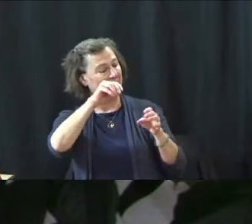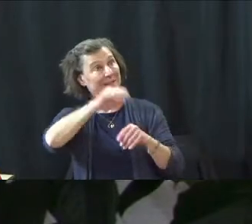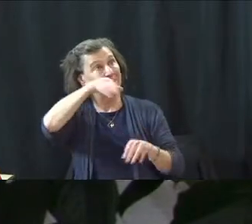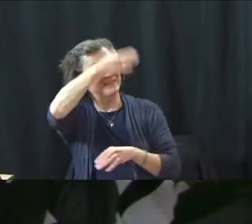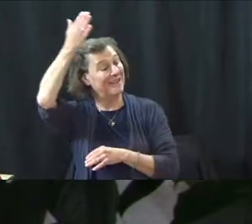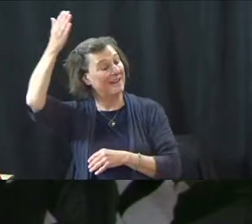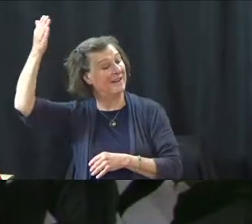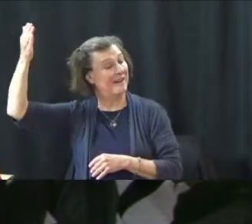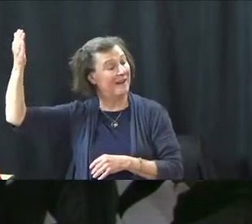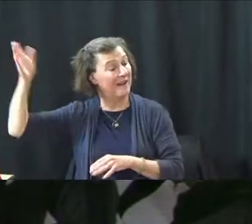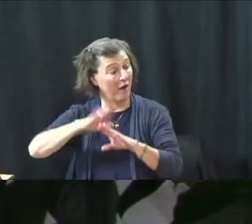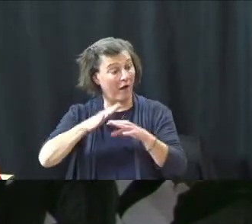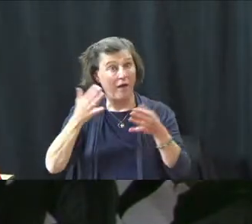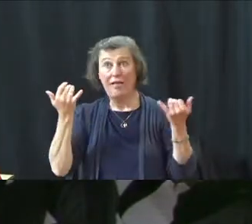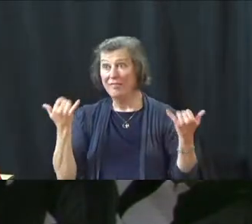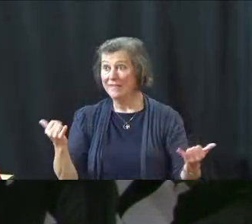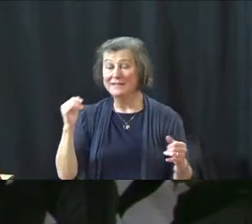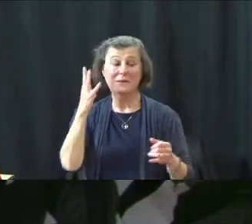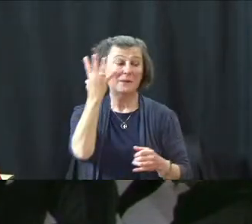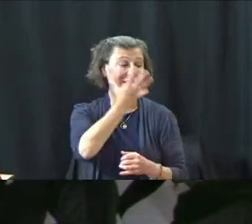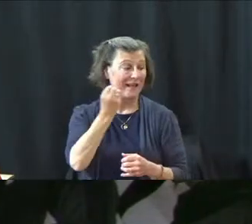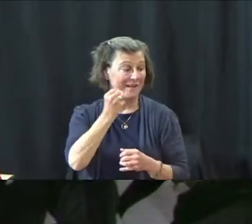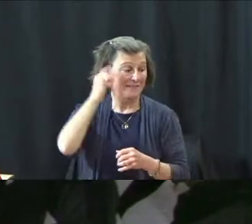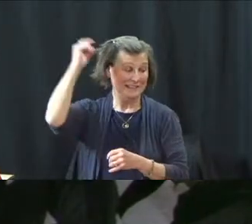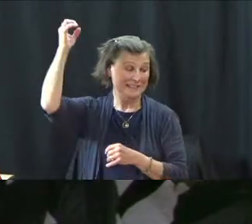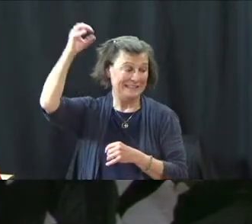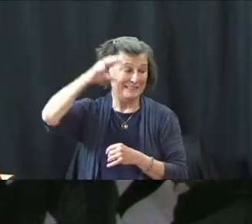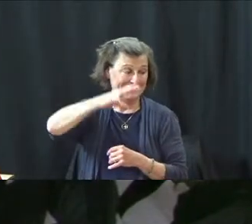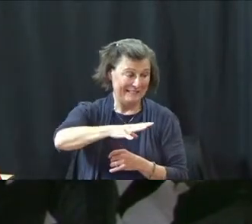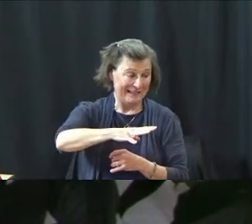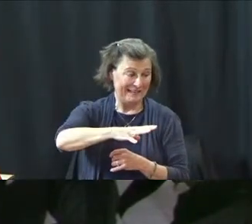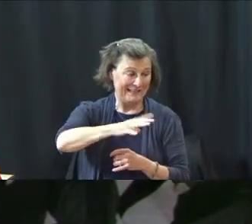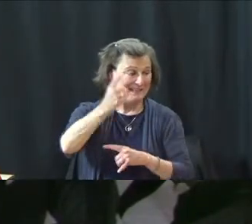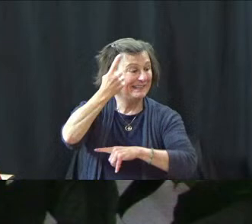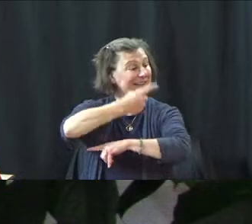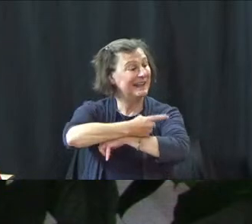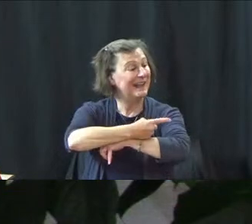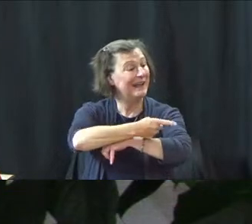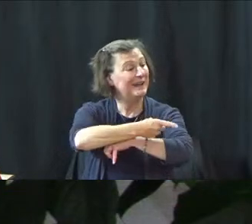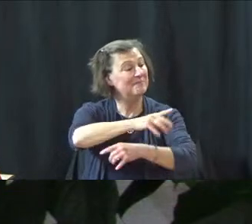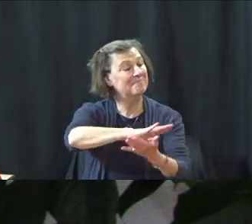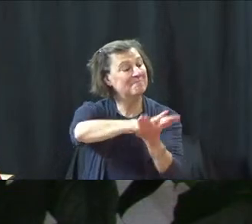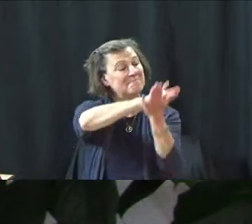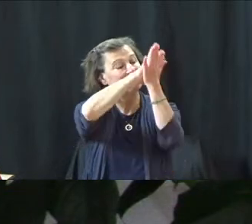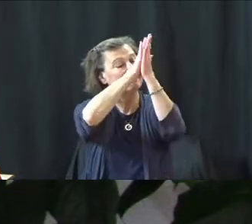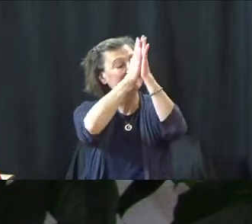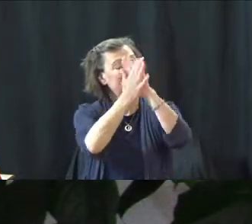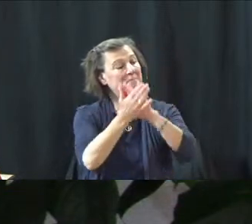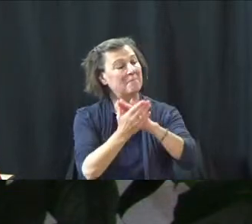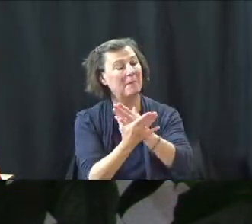For on this lovely sunny day, you’ve become a butterfly.”